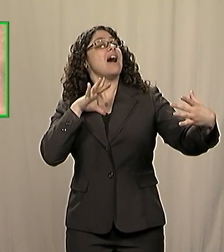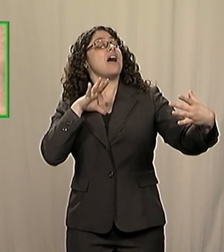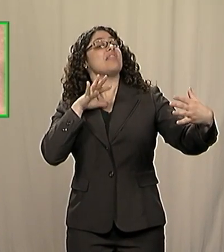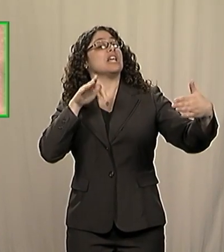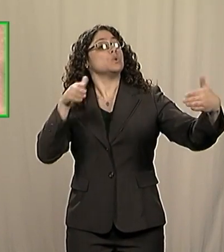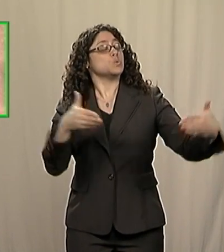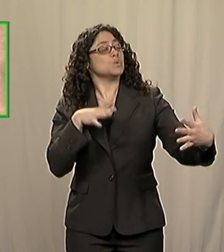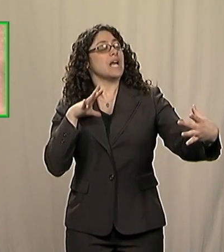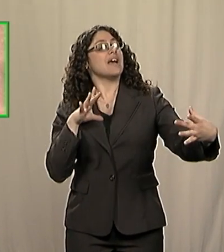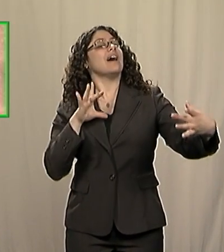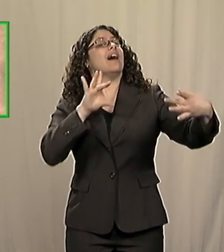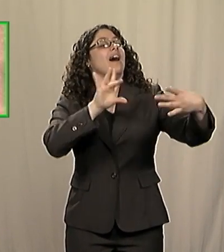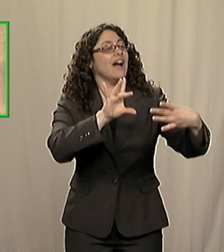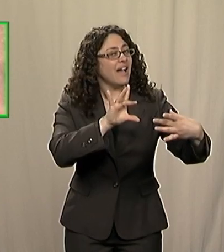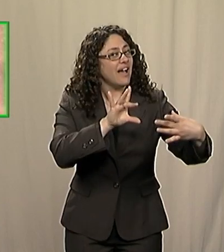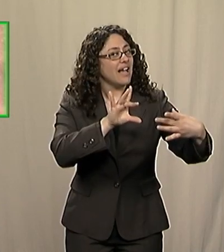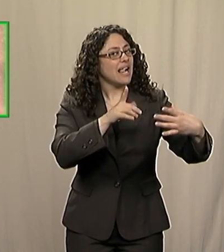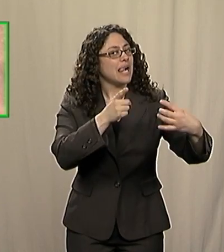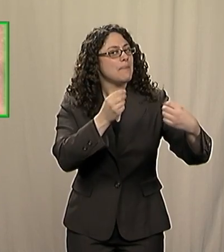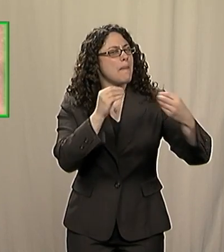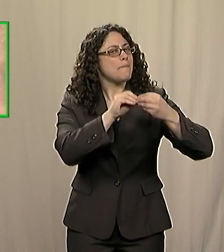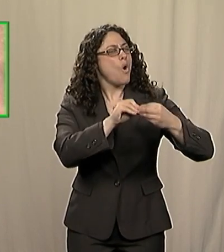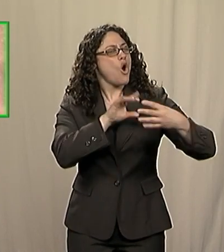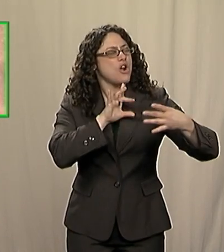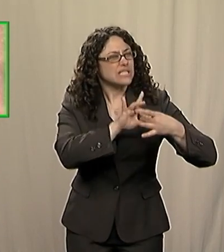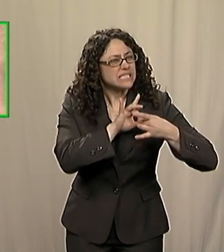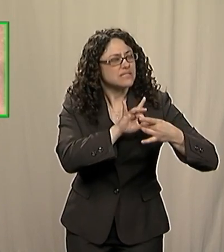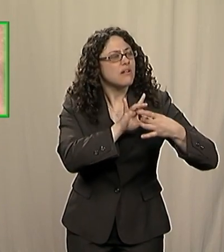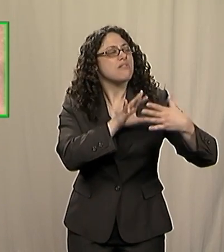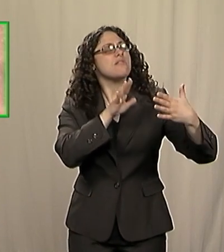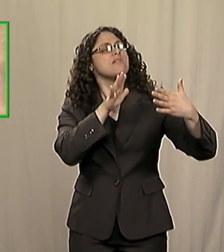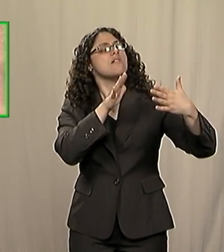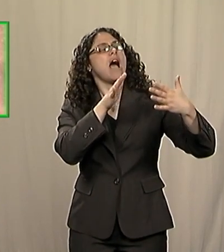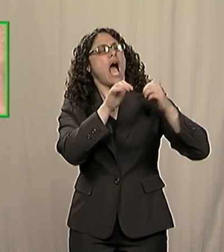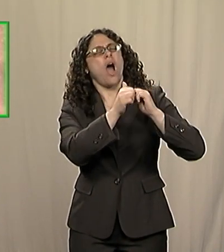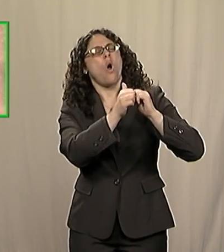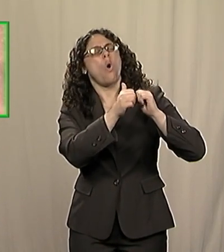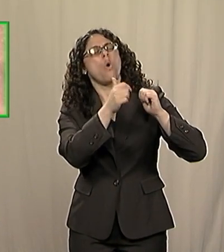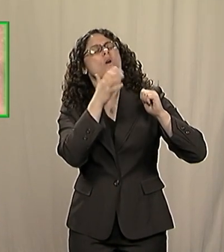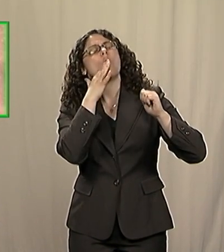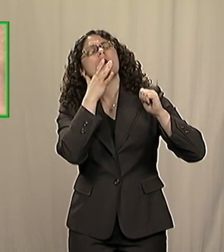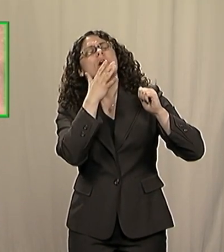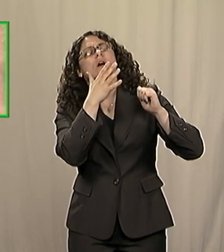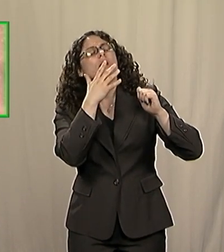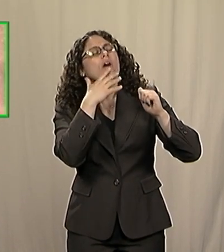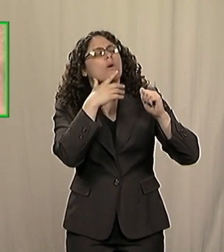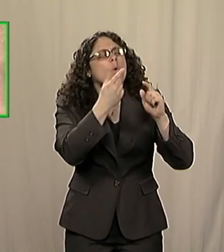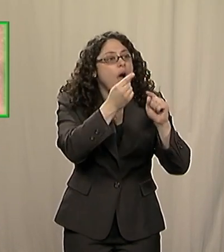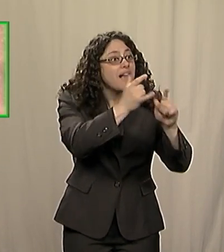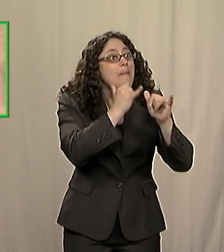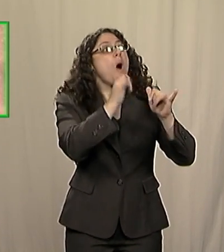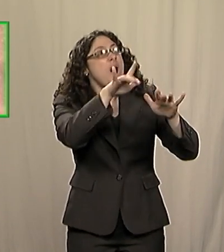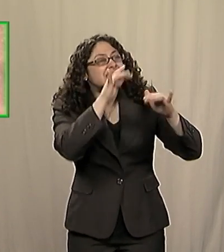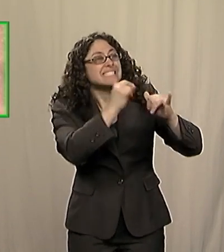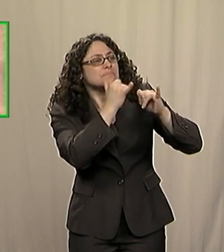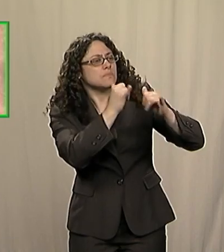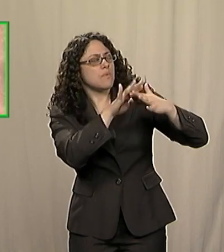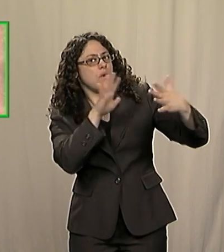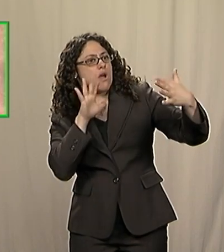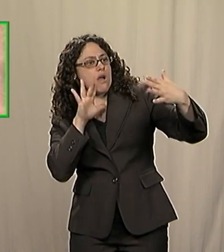the social distance to express commonalities. There are ways using language or paralanguage,